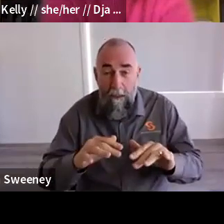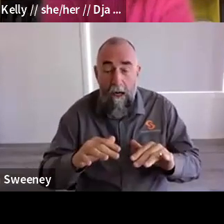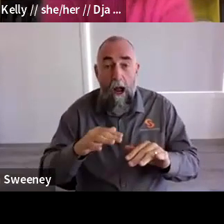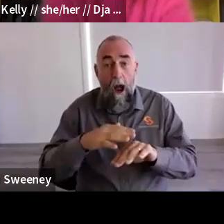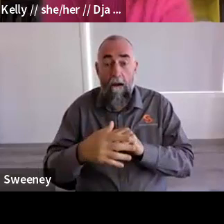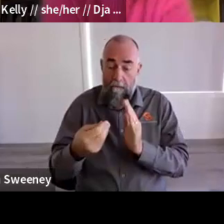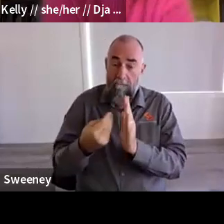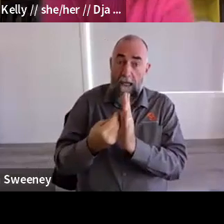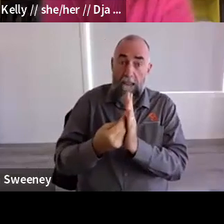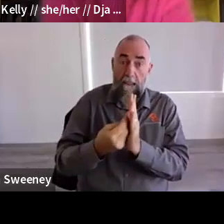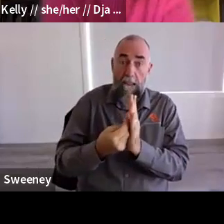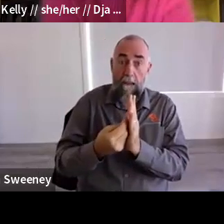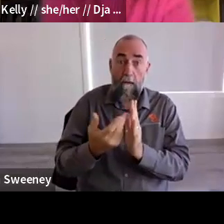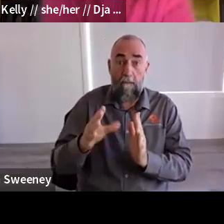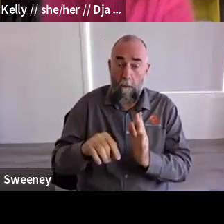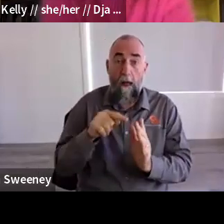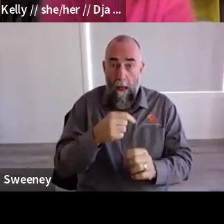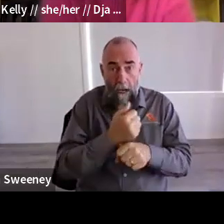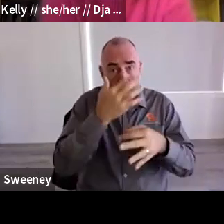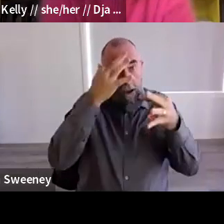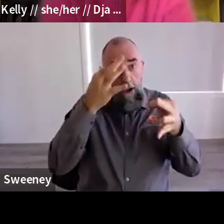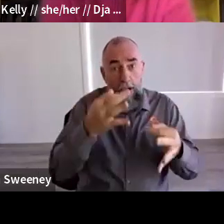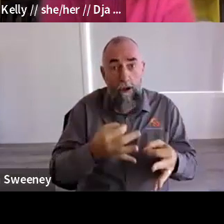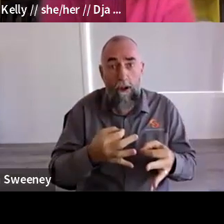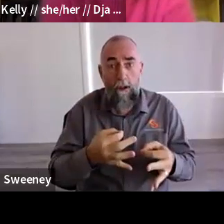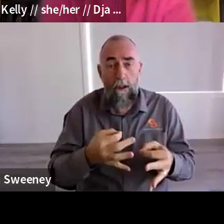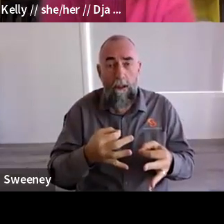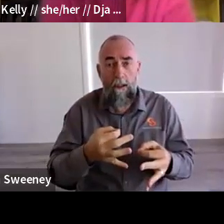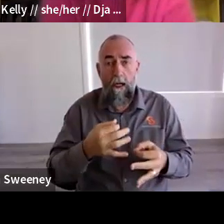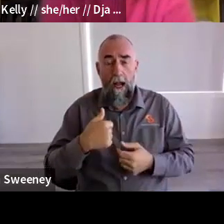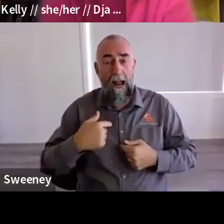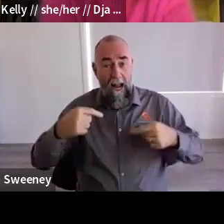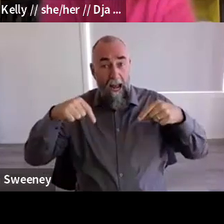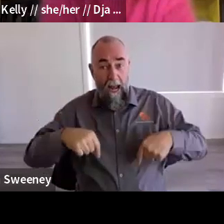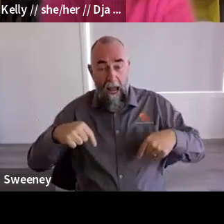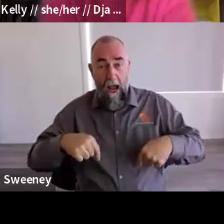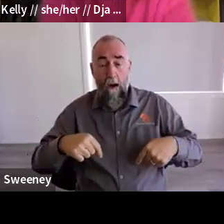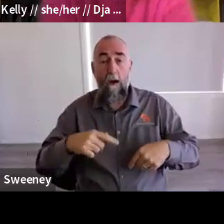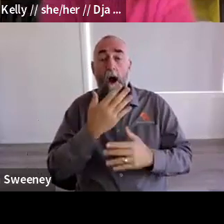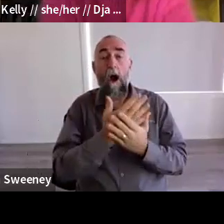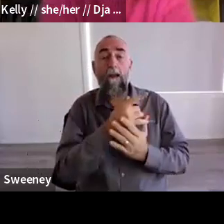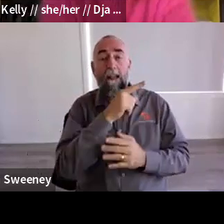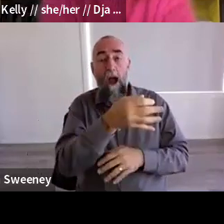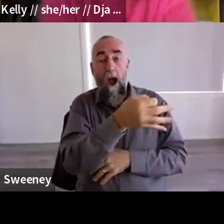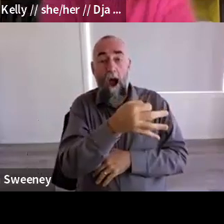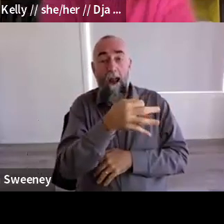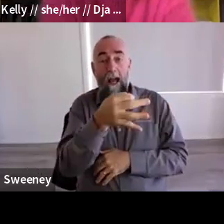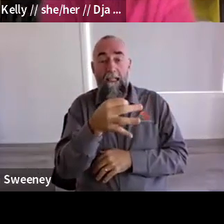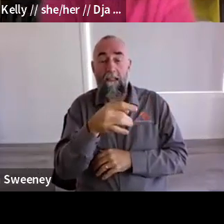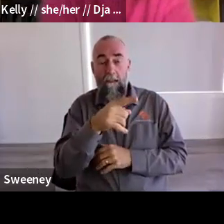they don't know it's the person who is running the arts centre that's made